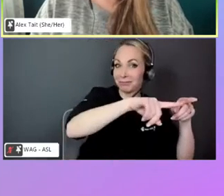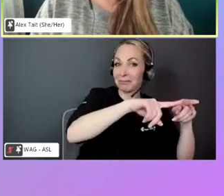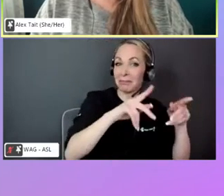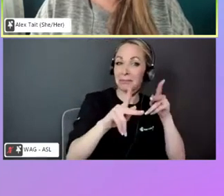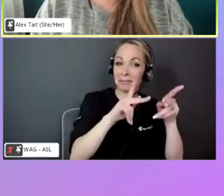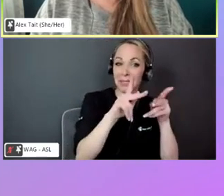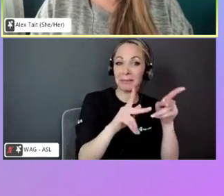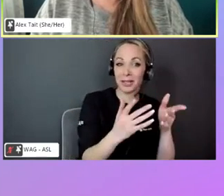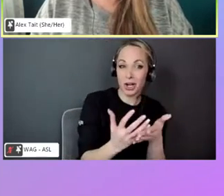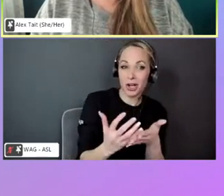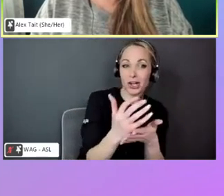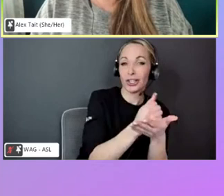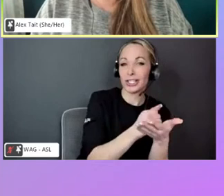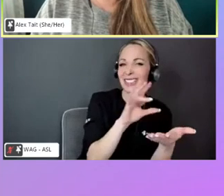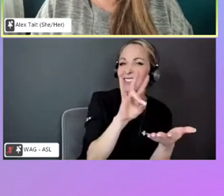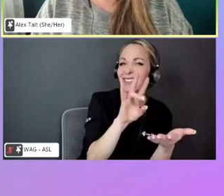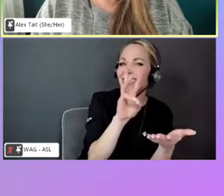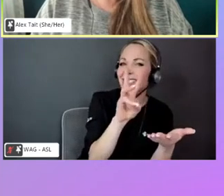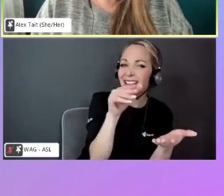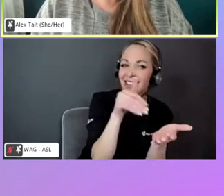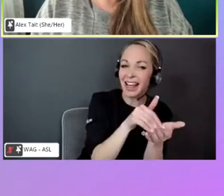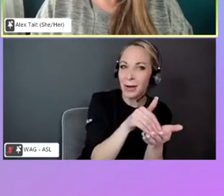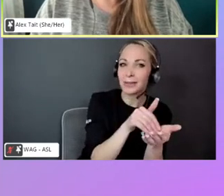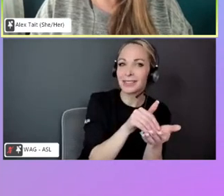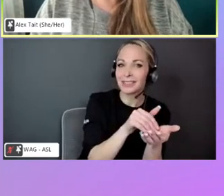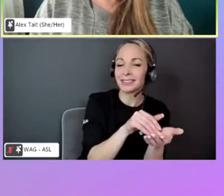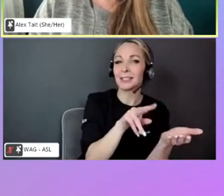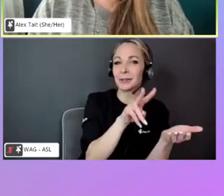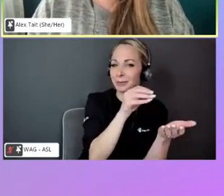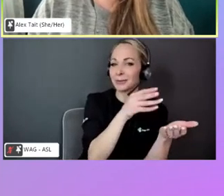just 76,000. The average 64 to 75 year old is 94%